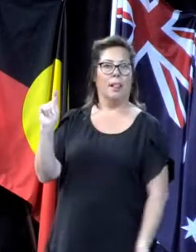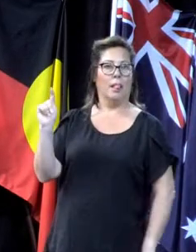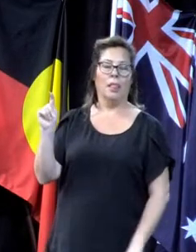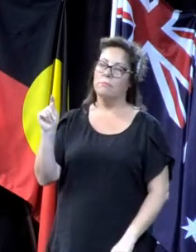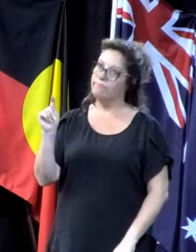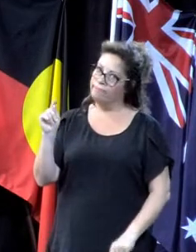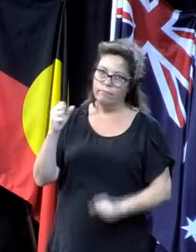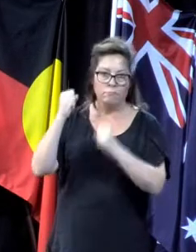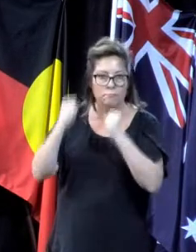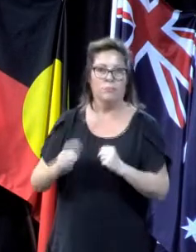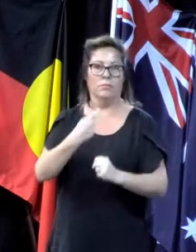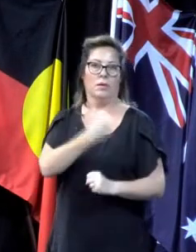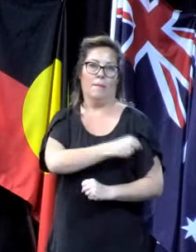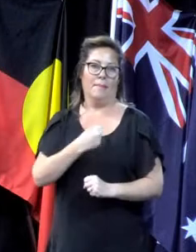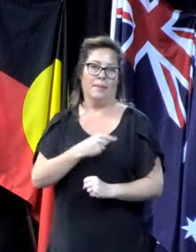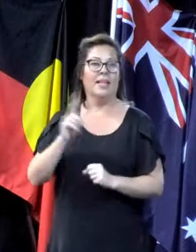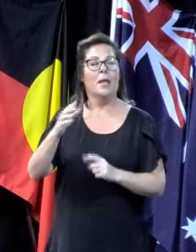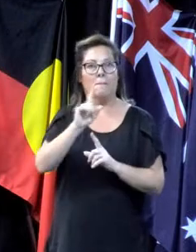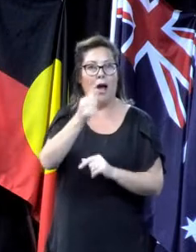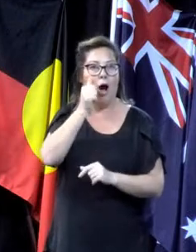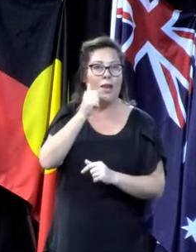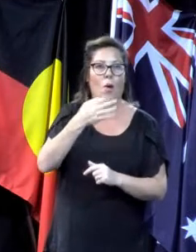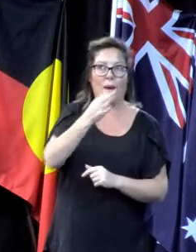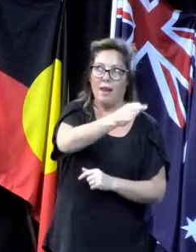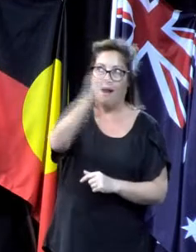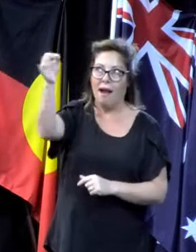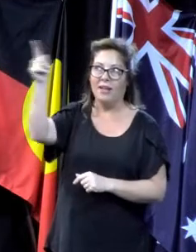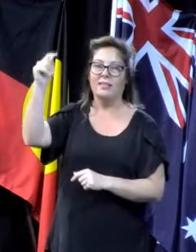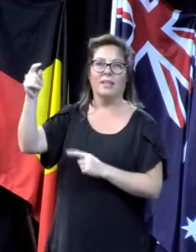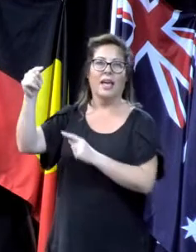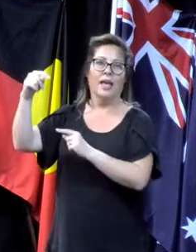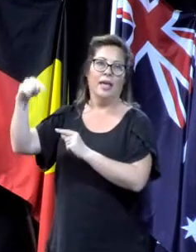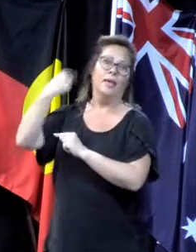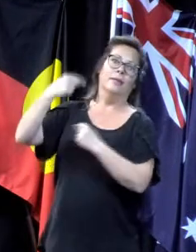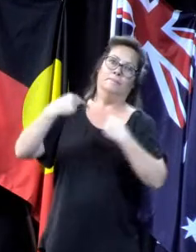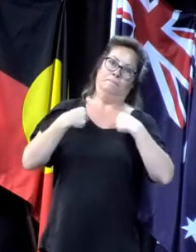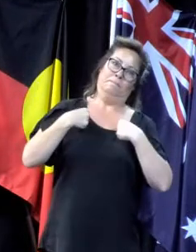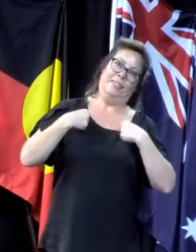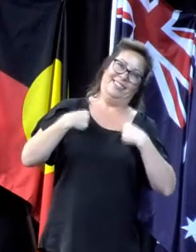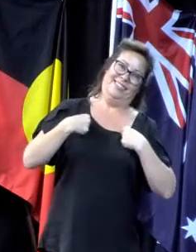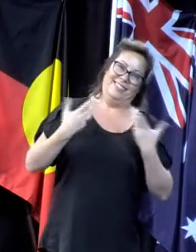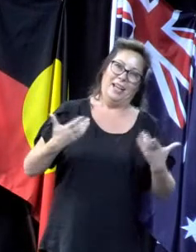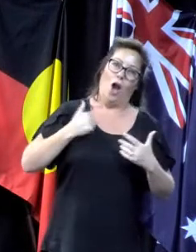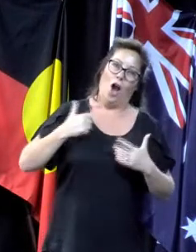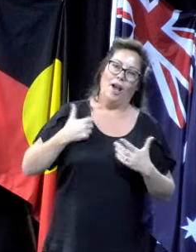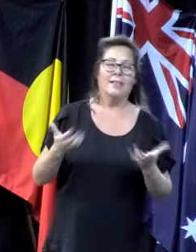And I know that, when he's asked the question, he defers to saying me. So, together, I guess, we have the answer.